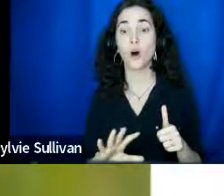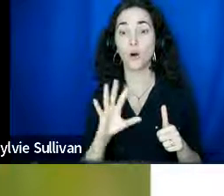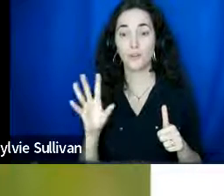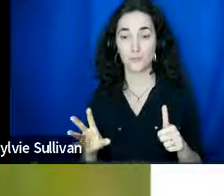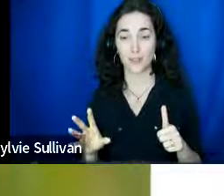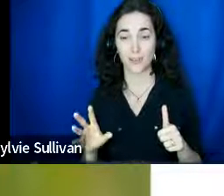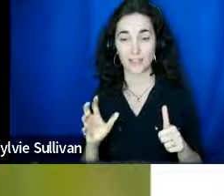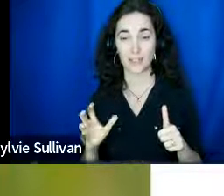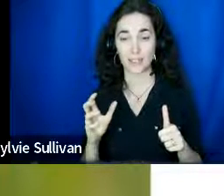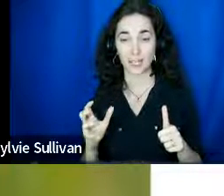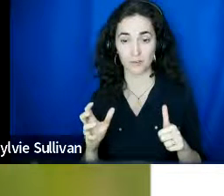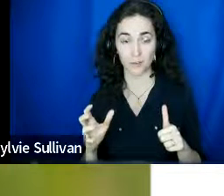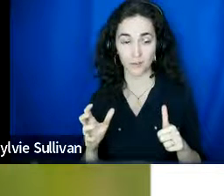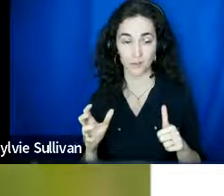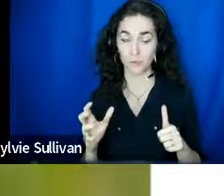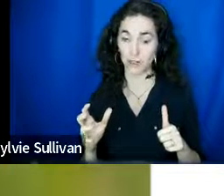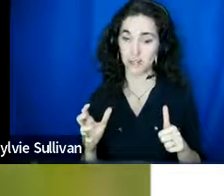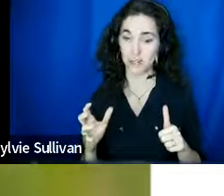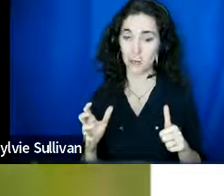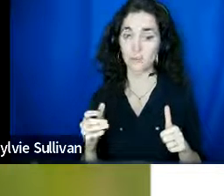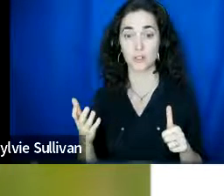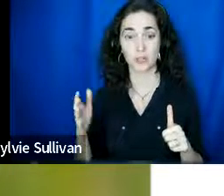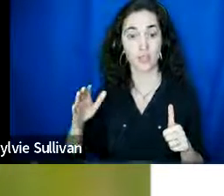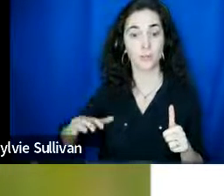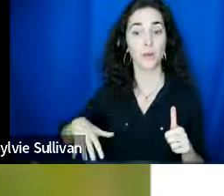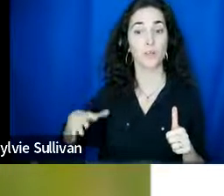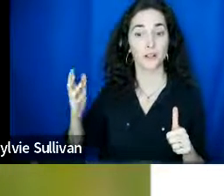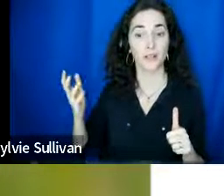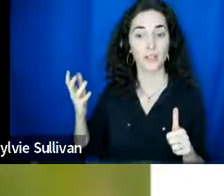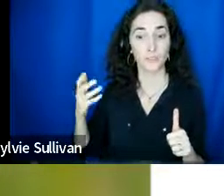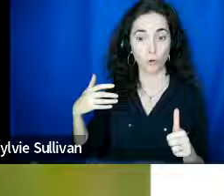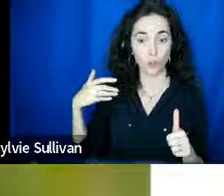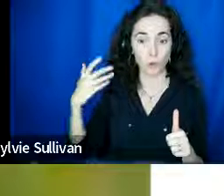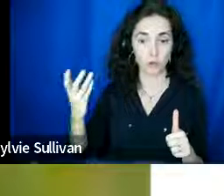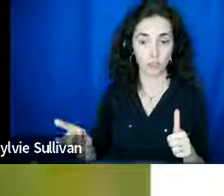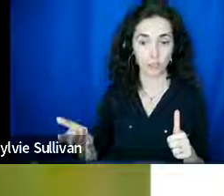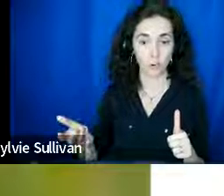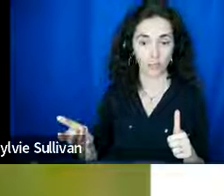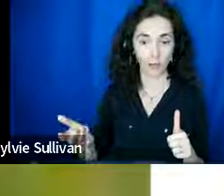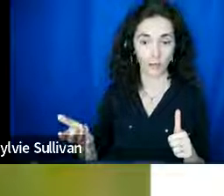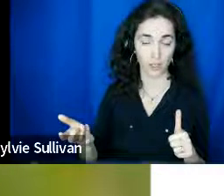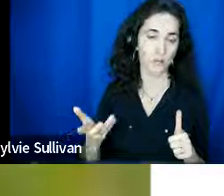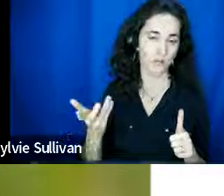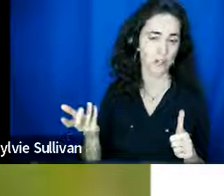And now we understand that not all deaf people are native speakers of American sign language, because some of them were not exposed to it until later on life.